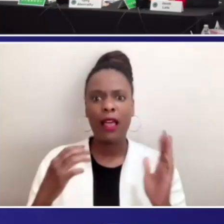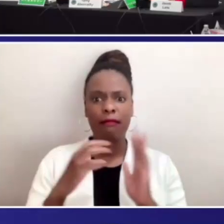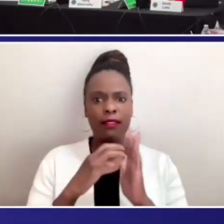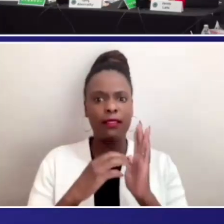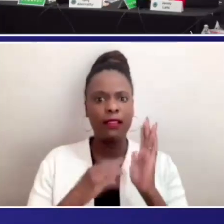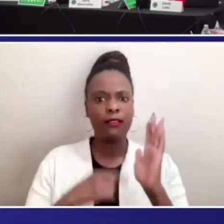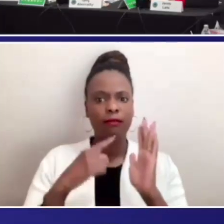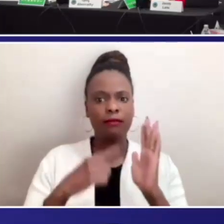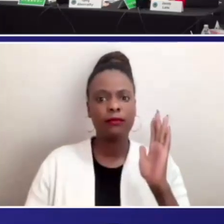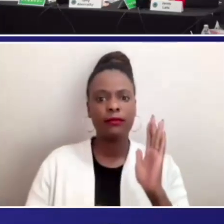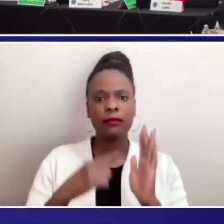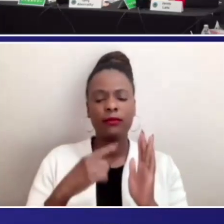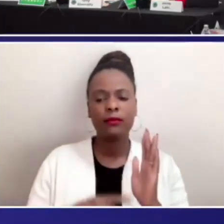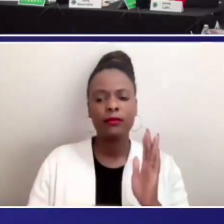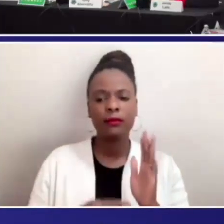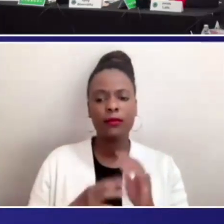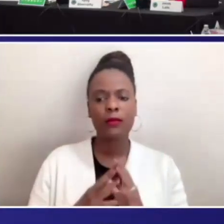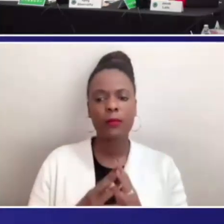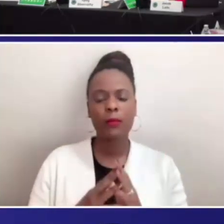No, just in this one part.